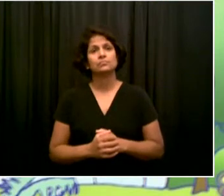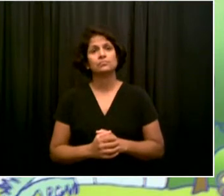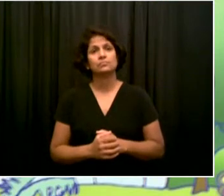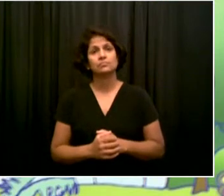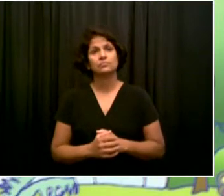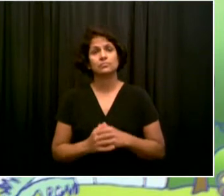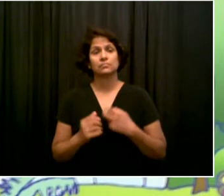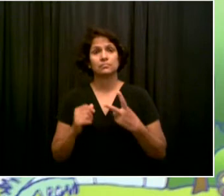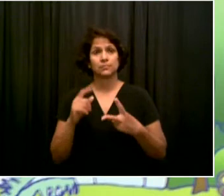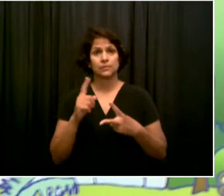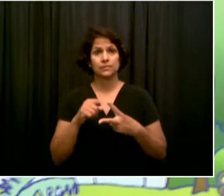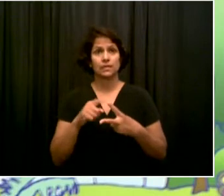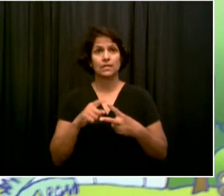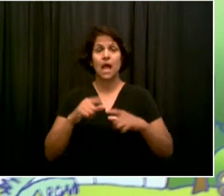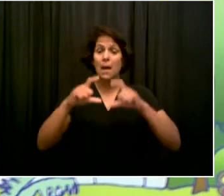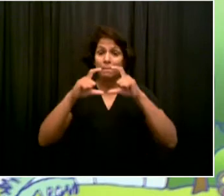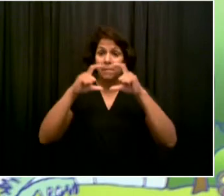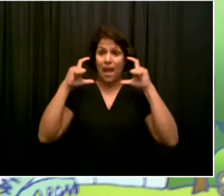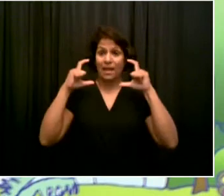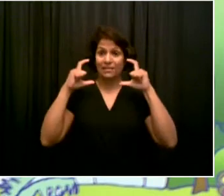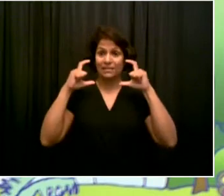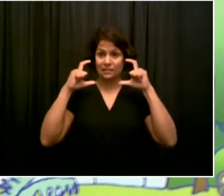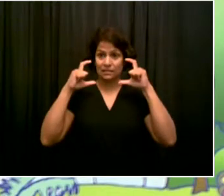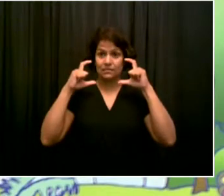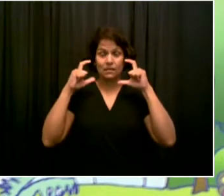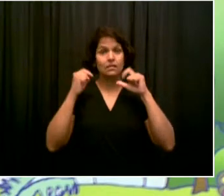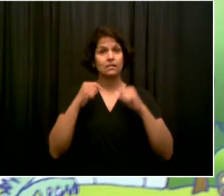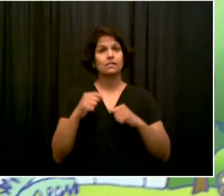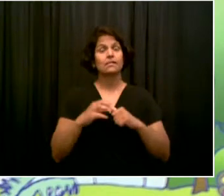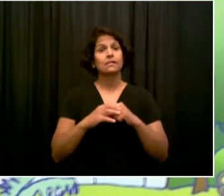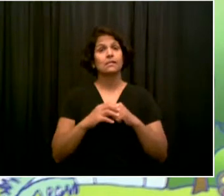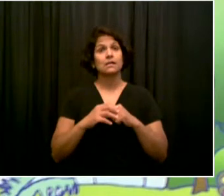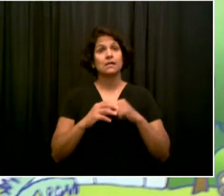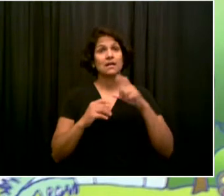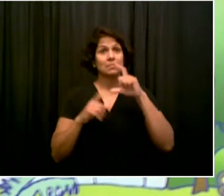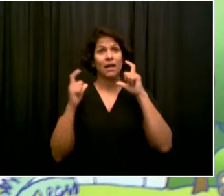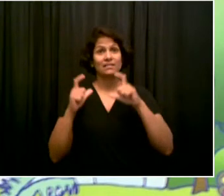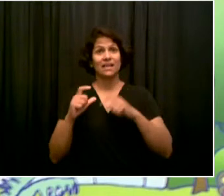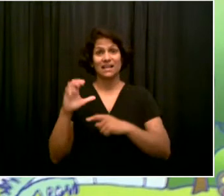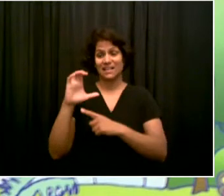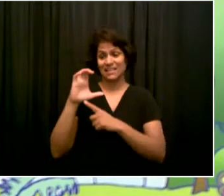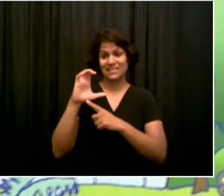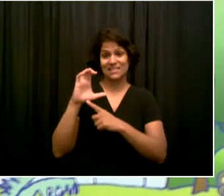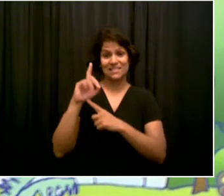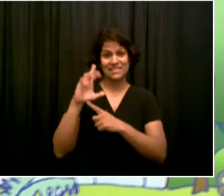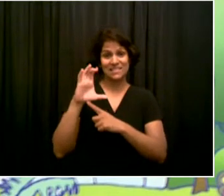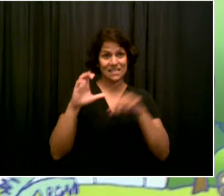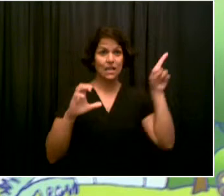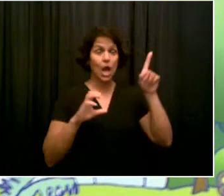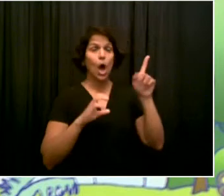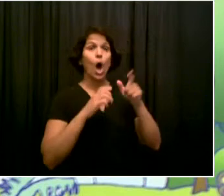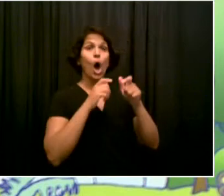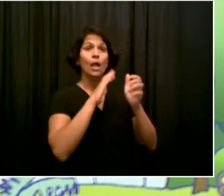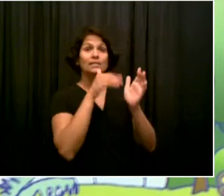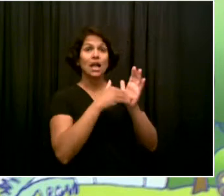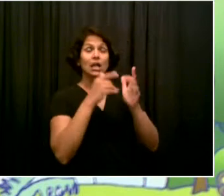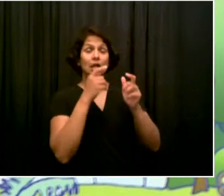MADE MY DAY. CERTAINLY DID. Reporter: I WANTED TO GET